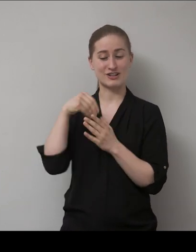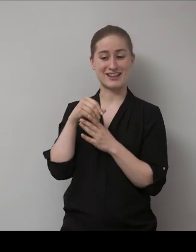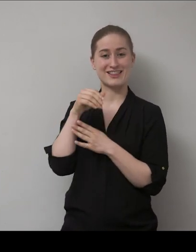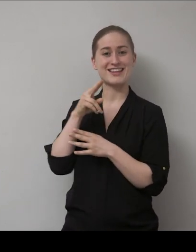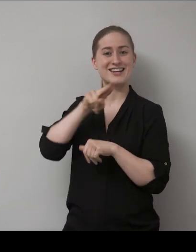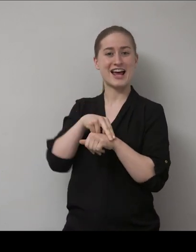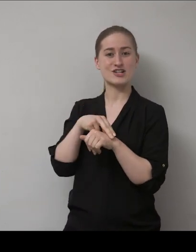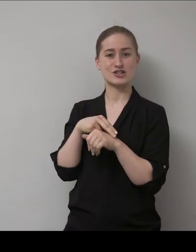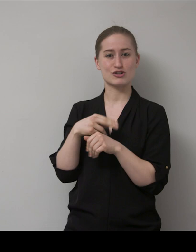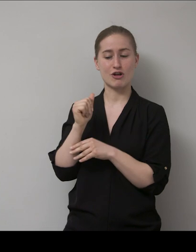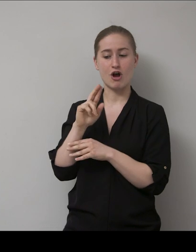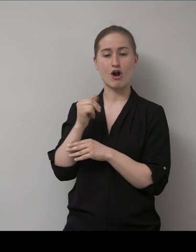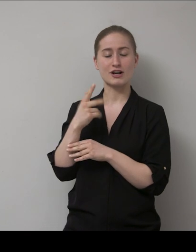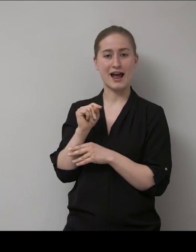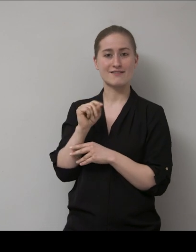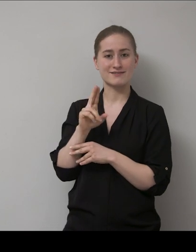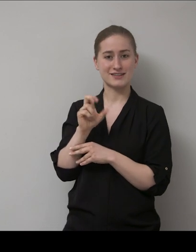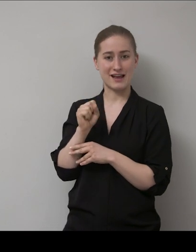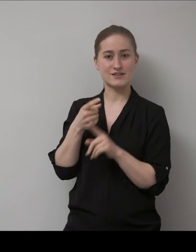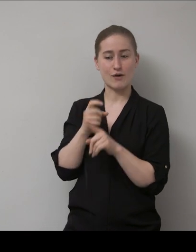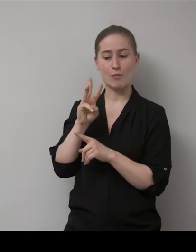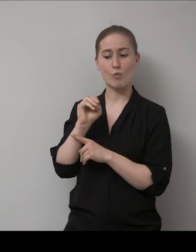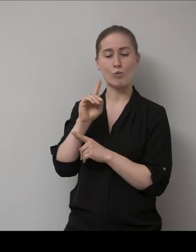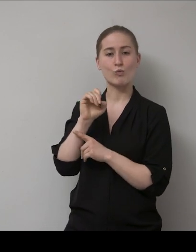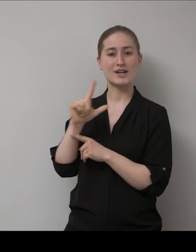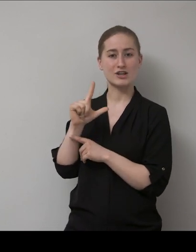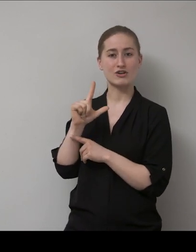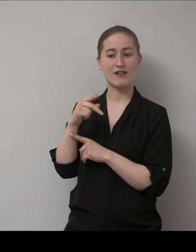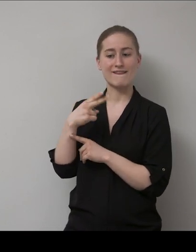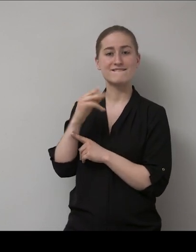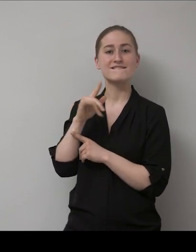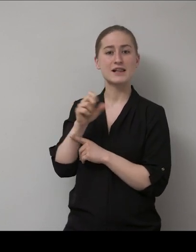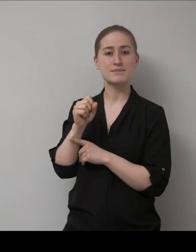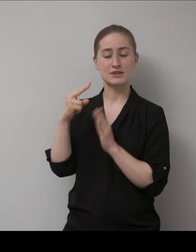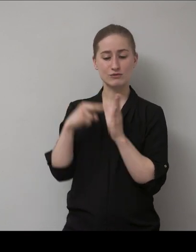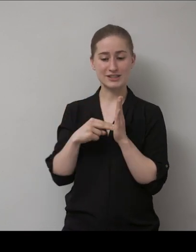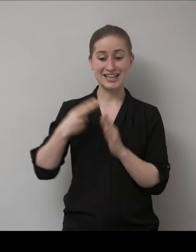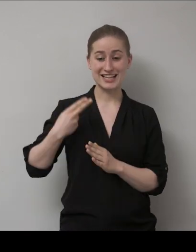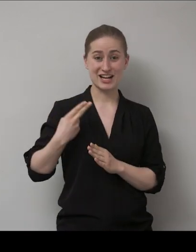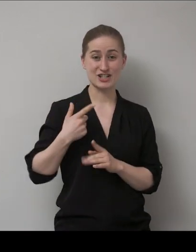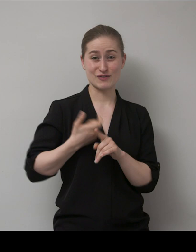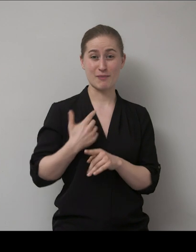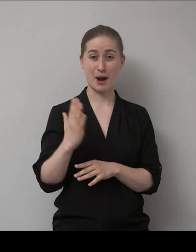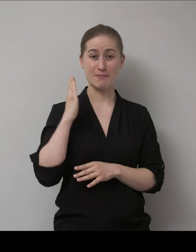is a quote by American abolitionist Wendell Phillips. It reads, "The heritage of our past "is the seed that brings forth